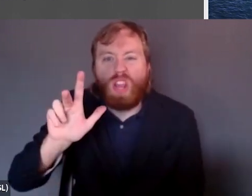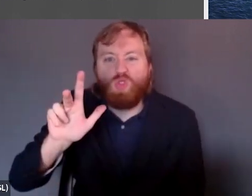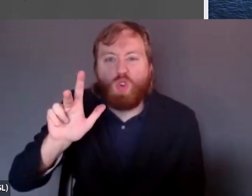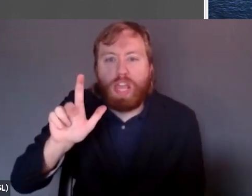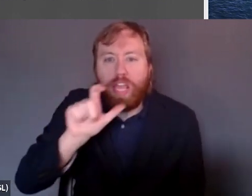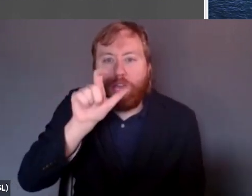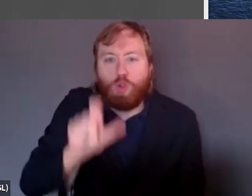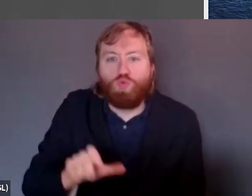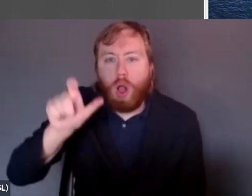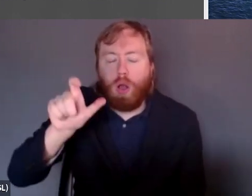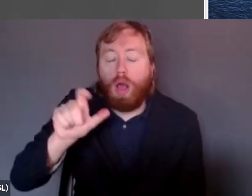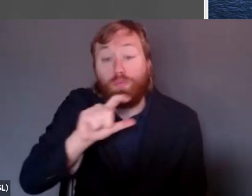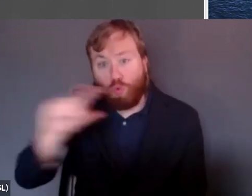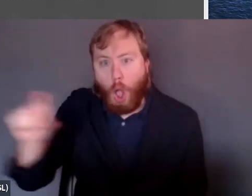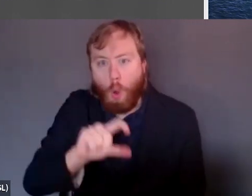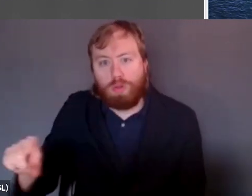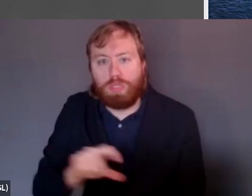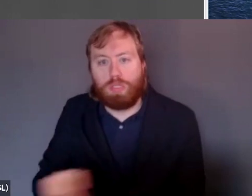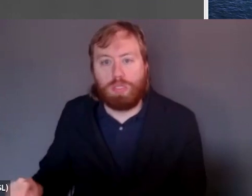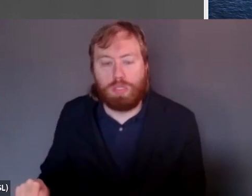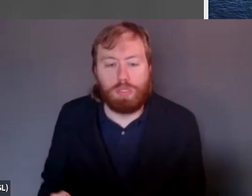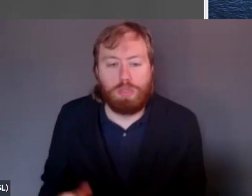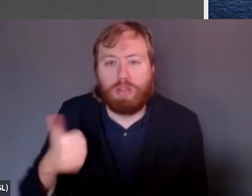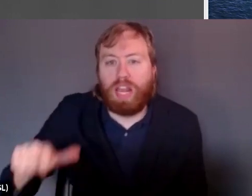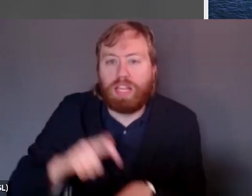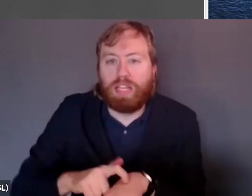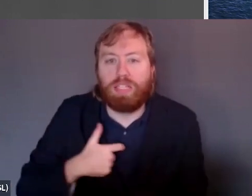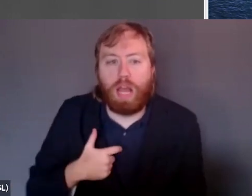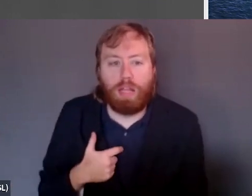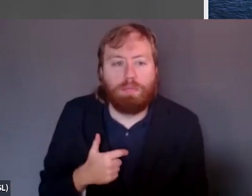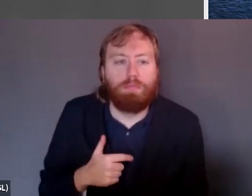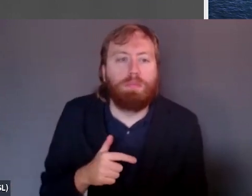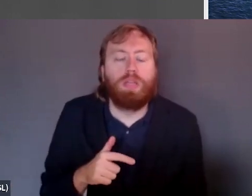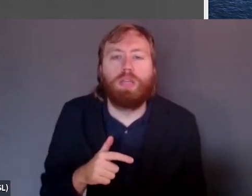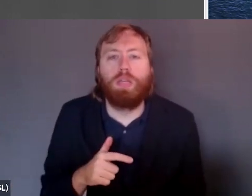it will tell me the route timetable is now showing six rows or eight rows,